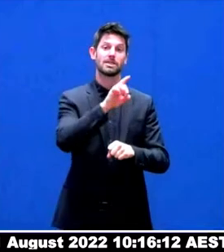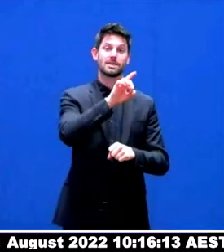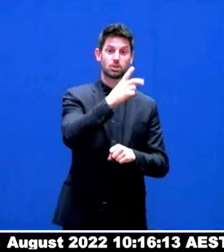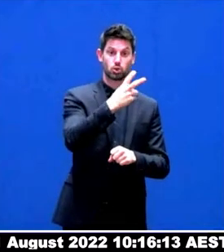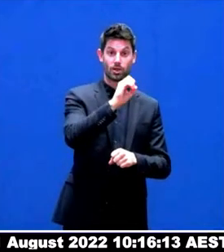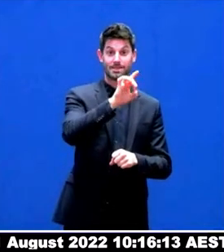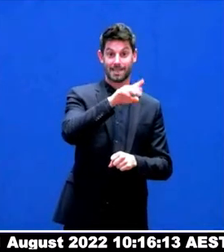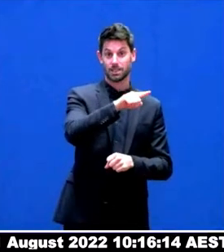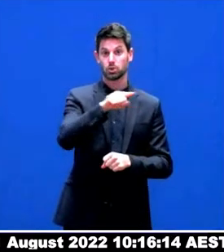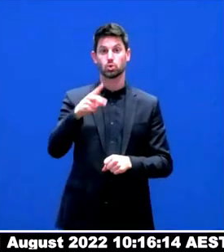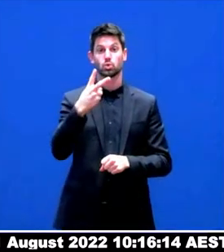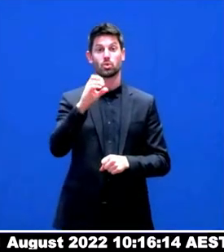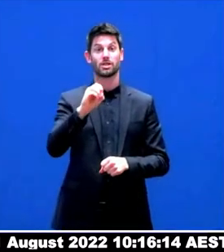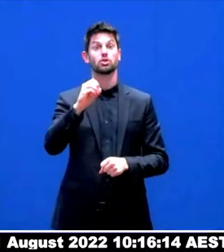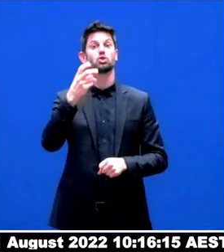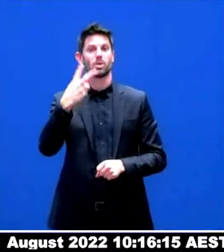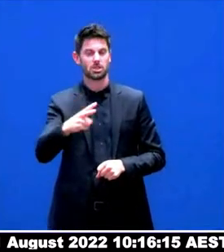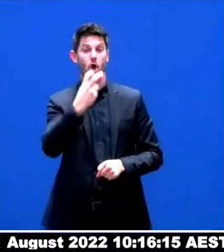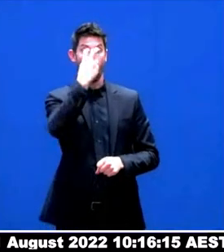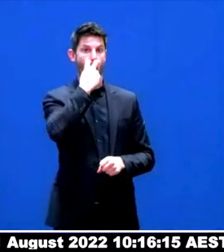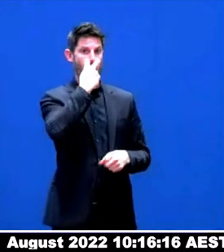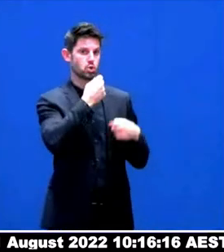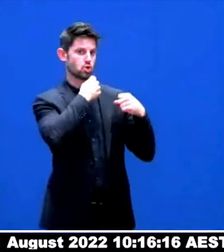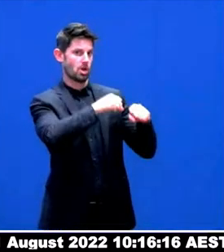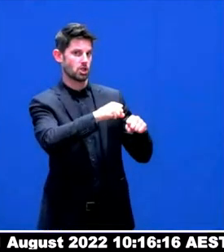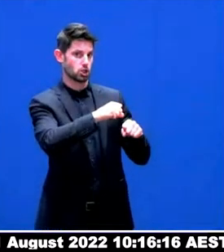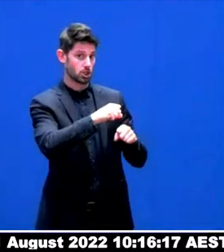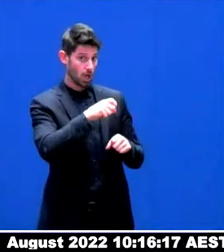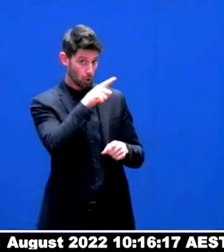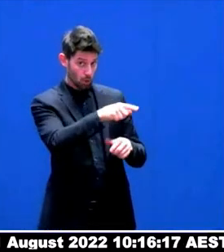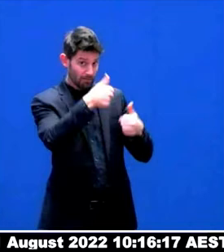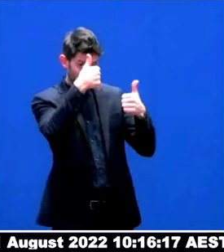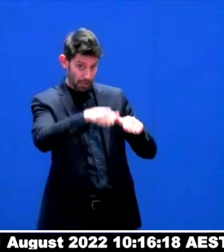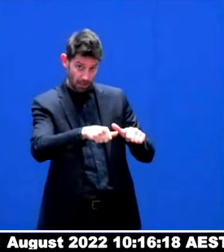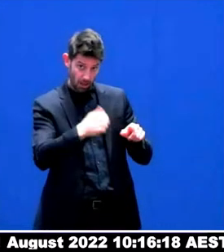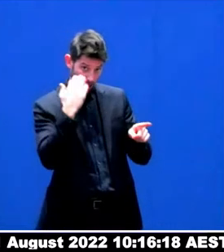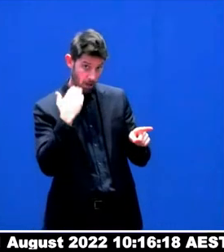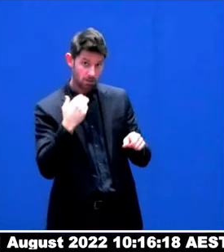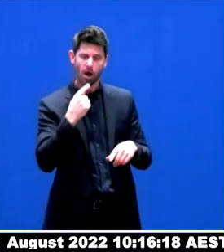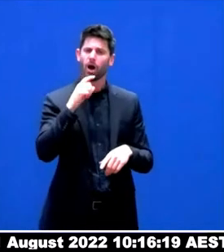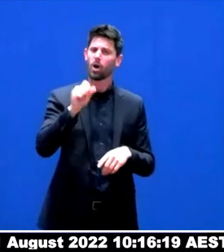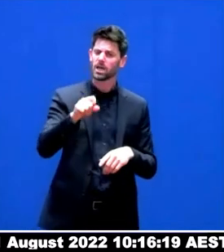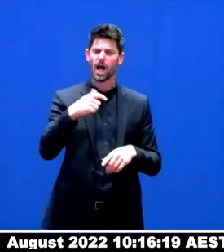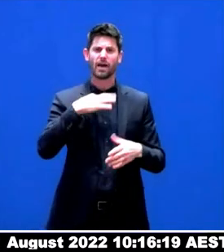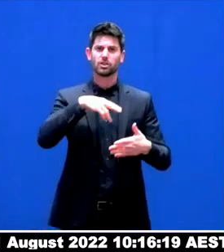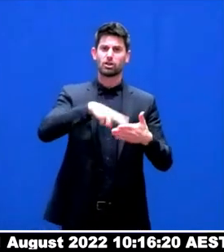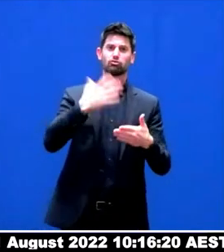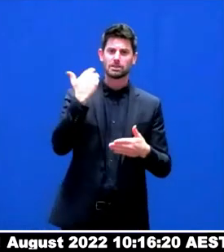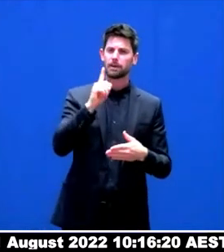Are you both familiar with that? I haven't read it but I am reasonably familiar with it.